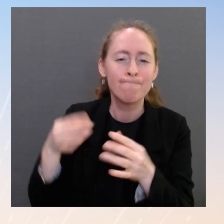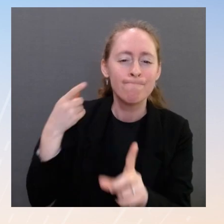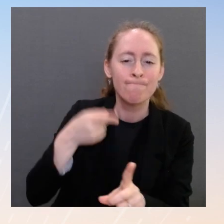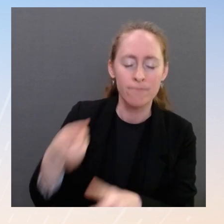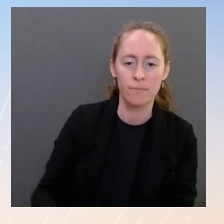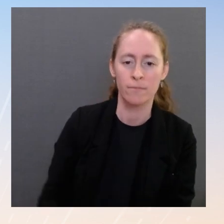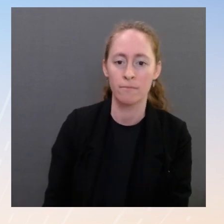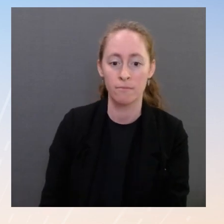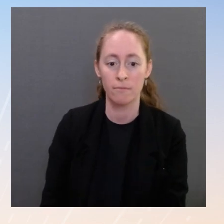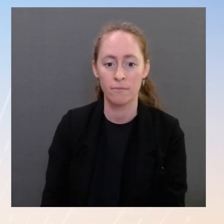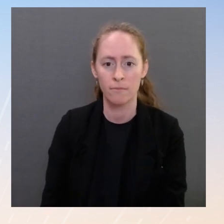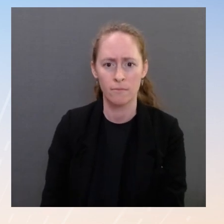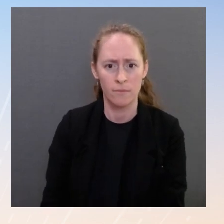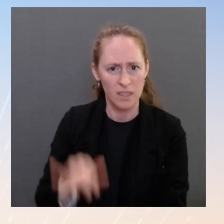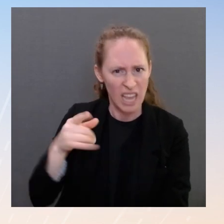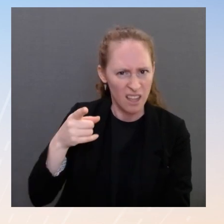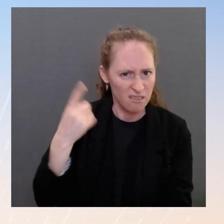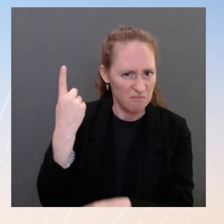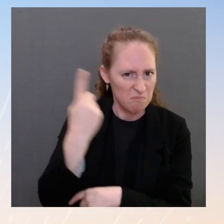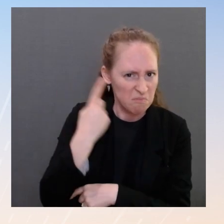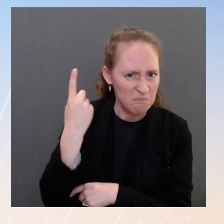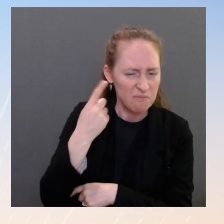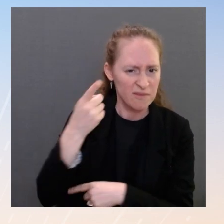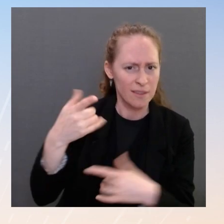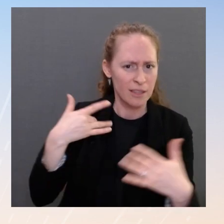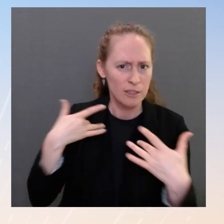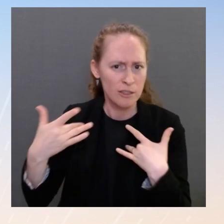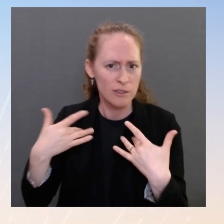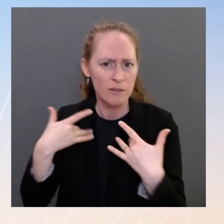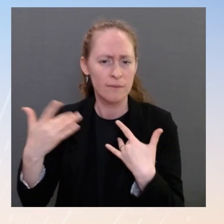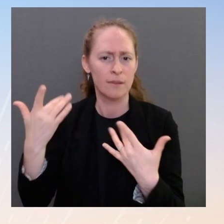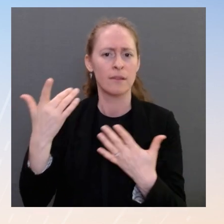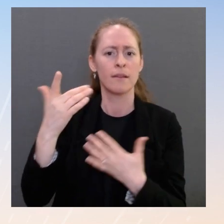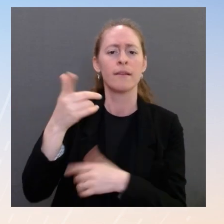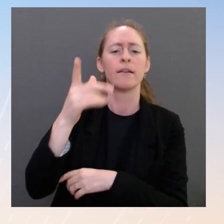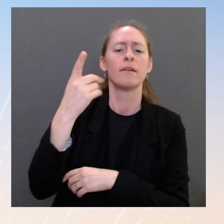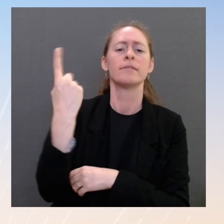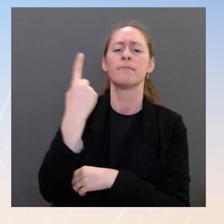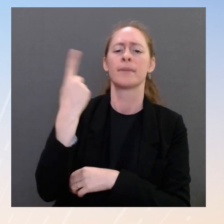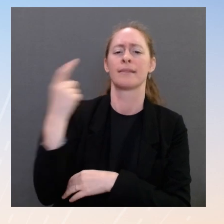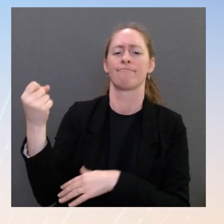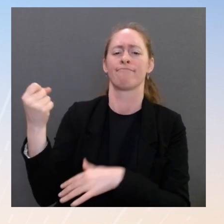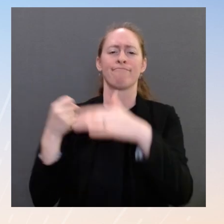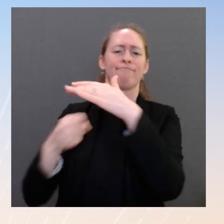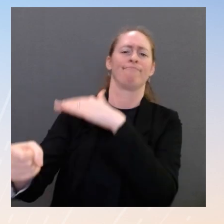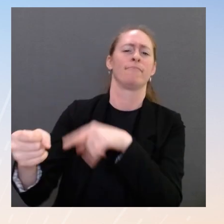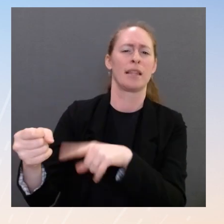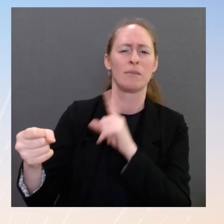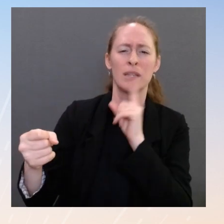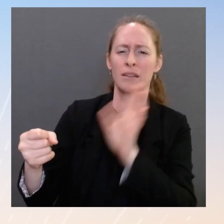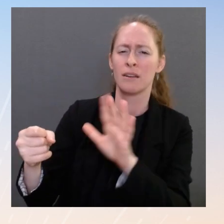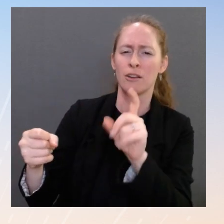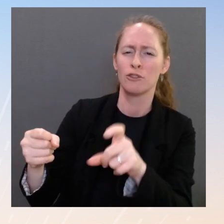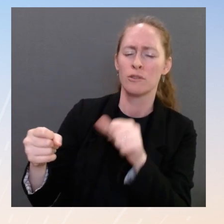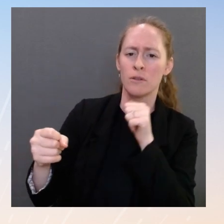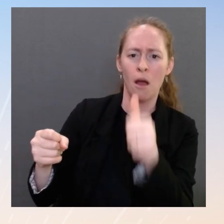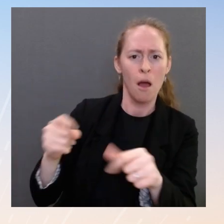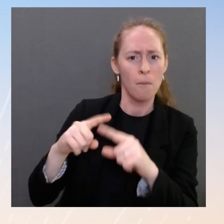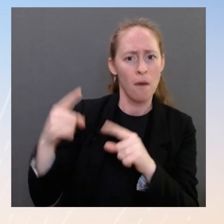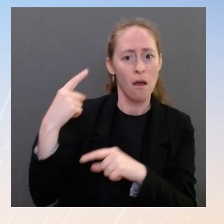but wrongfully mistreating them allows -- a lot of them get seriously ill -- it gives other countries leverage over the United States